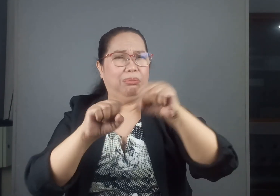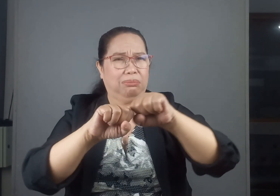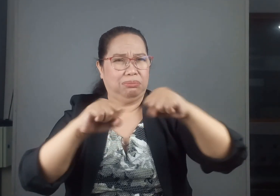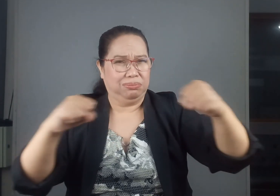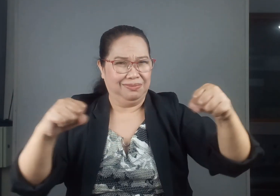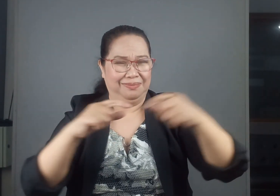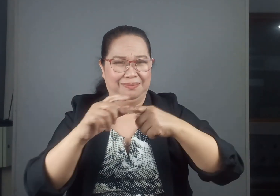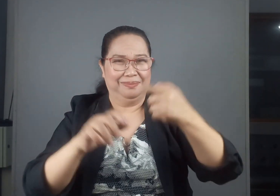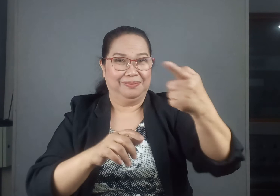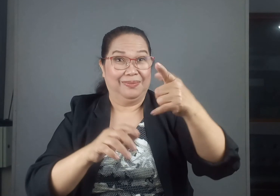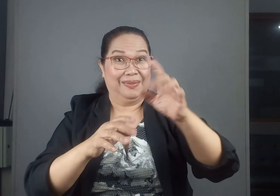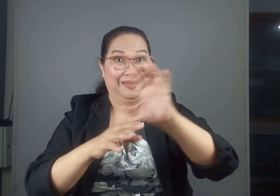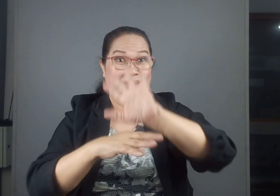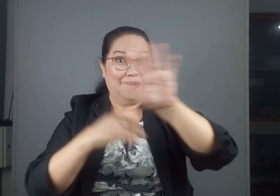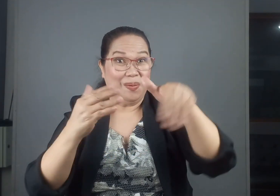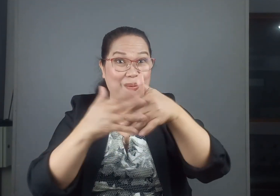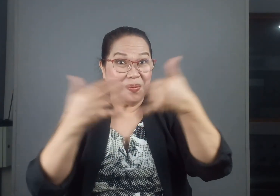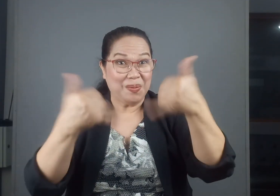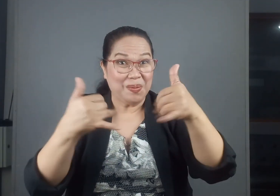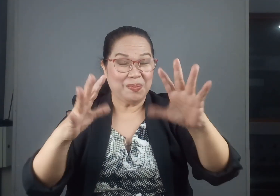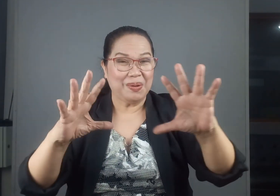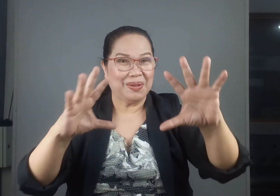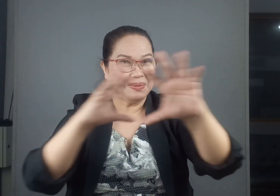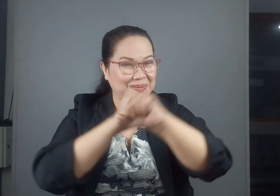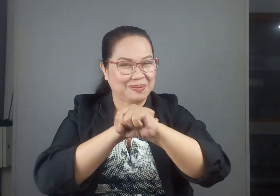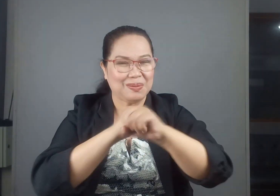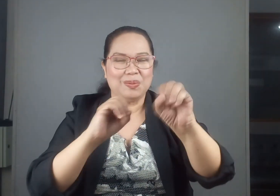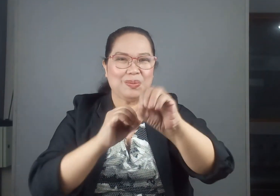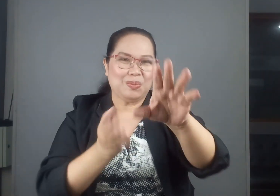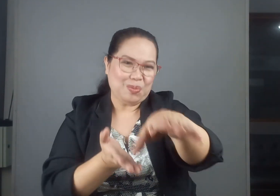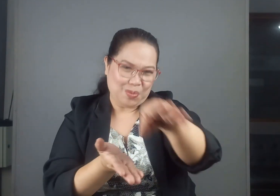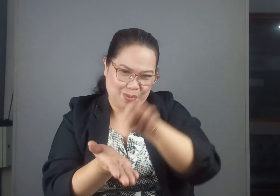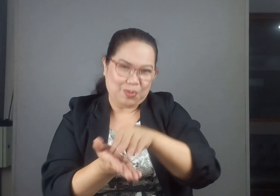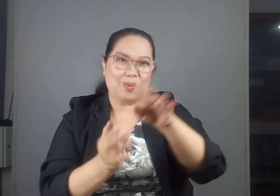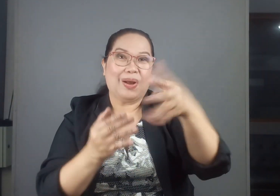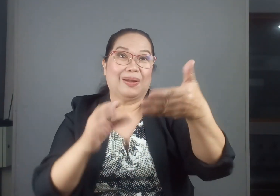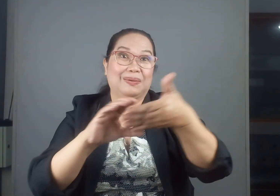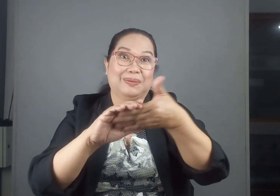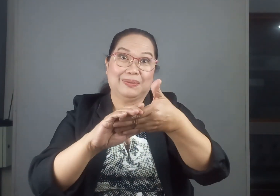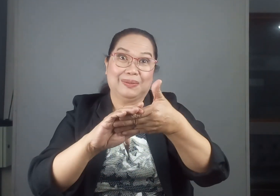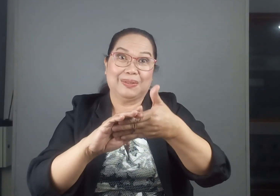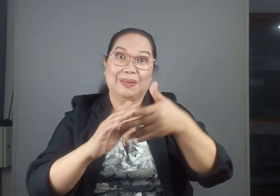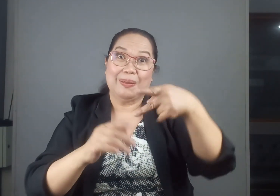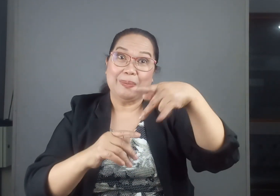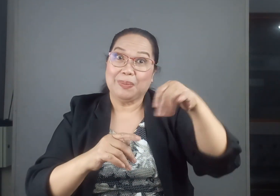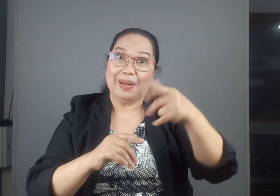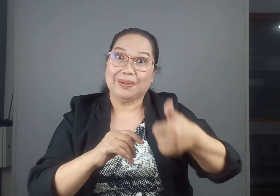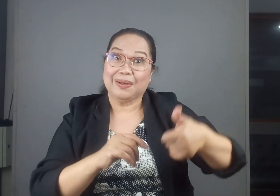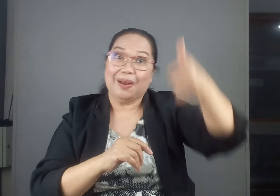The game ends when there are no more phrase cards and the player with the highest points wins!